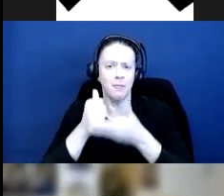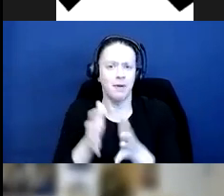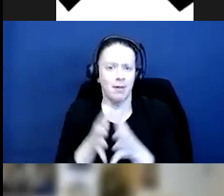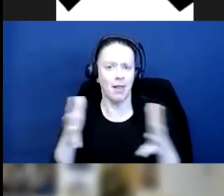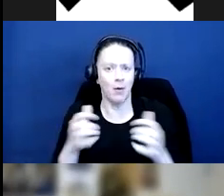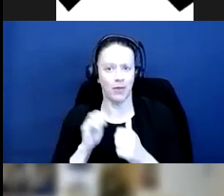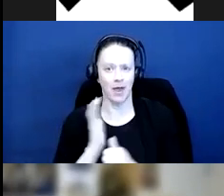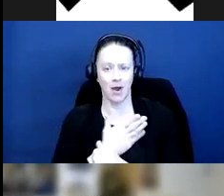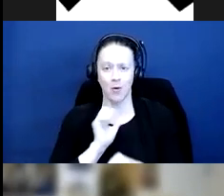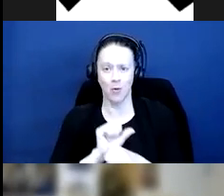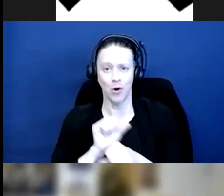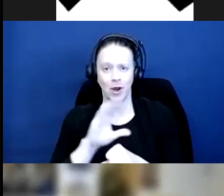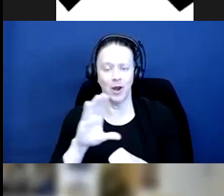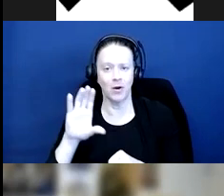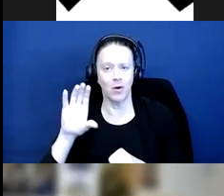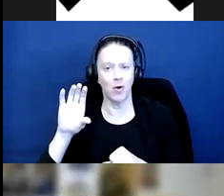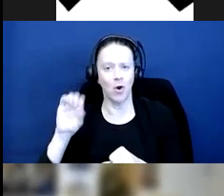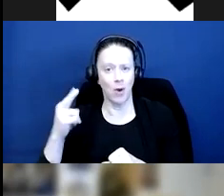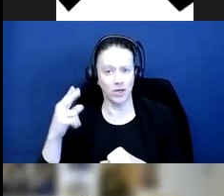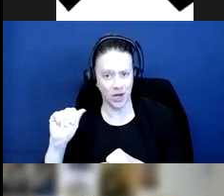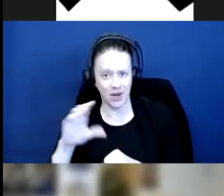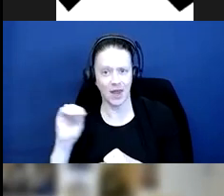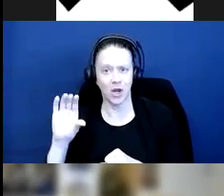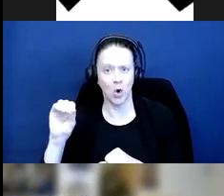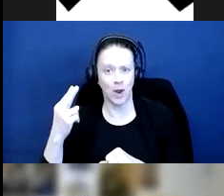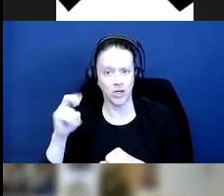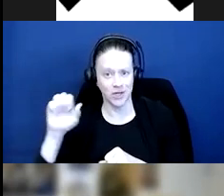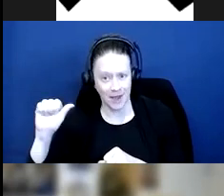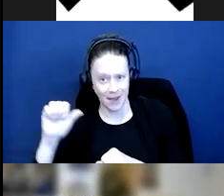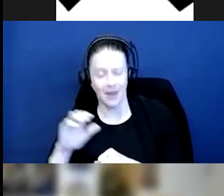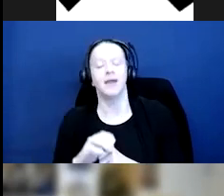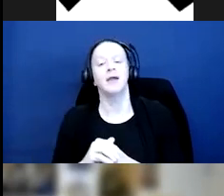and with OHEA the question that she would ask was,